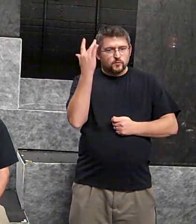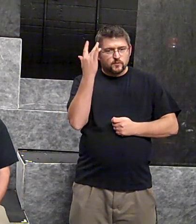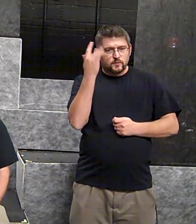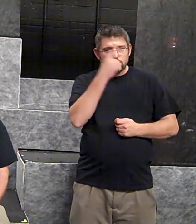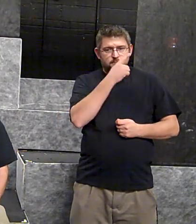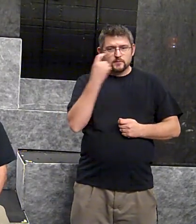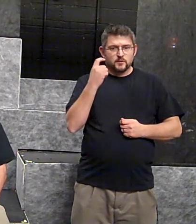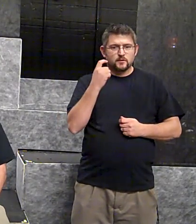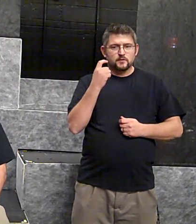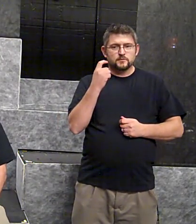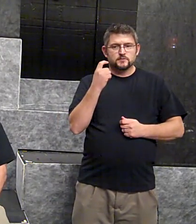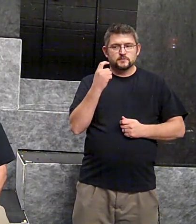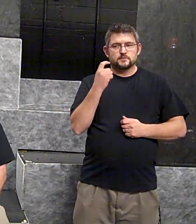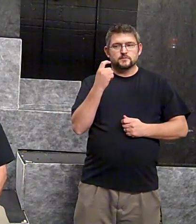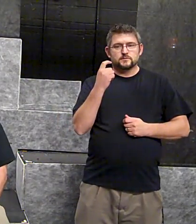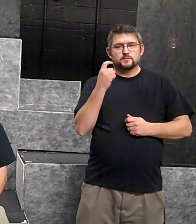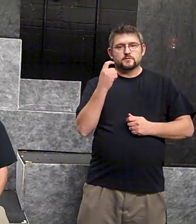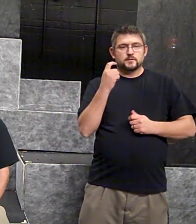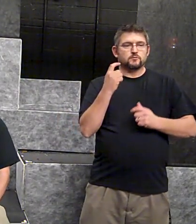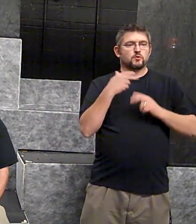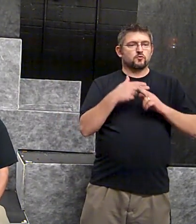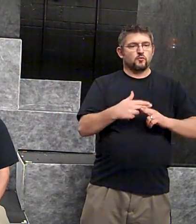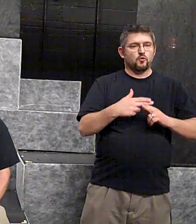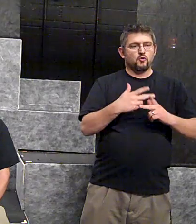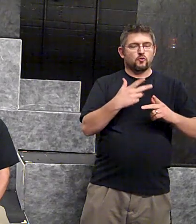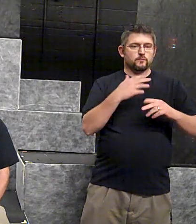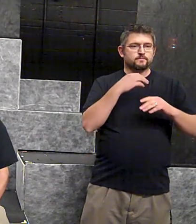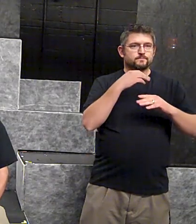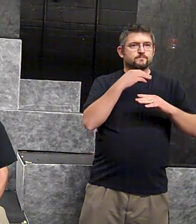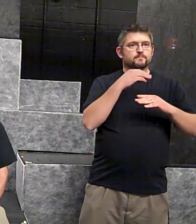they call it layering you do the blocking and you set the scene